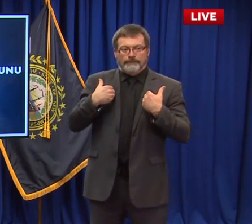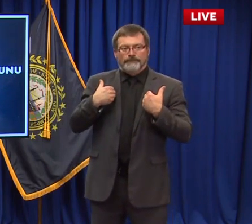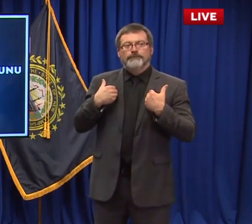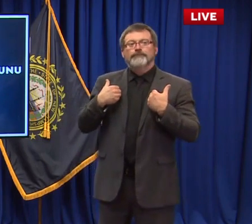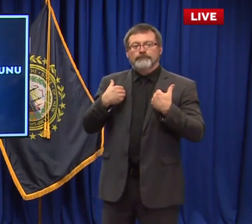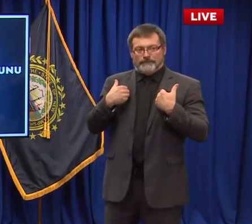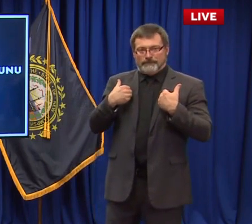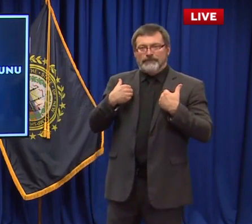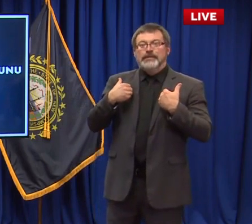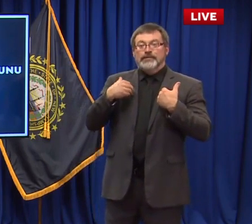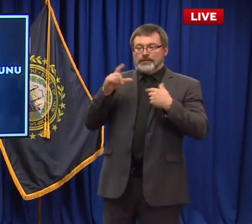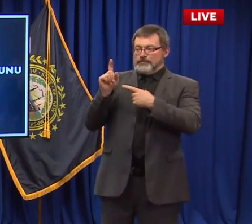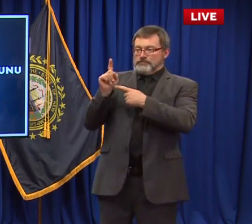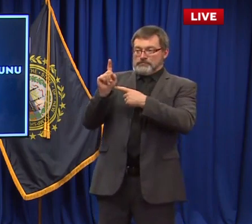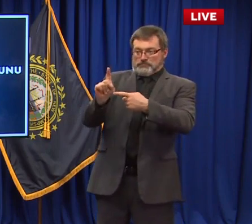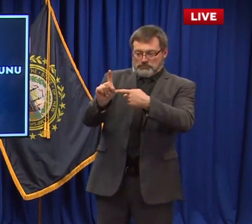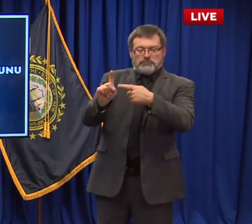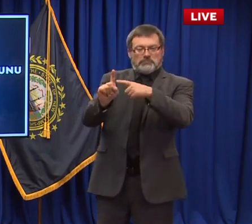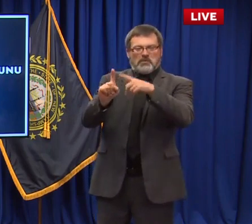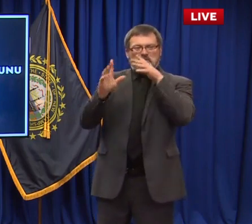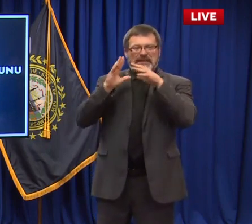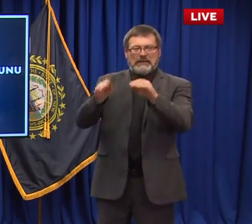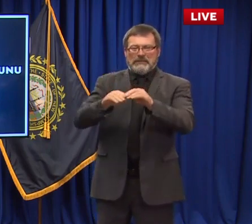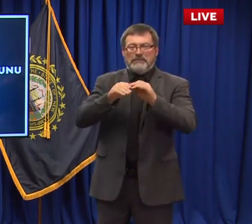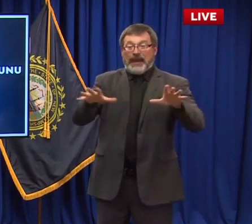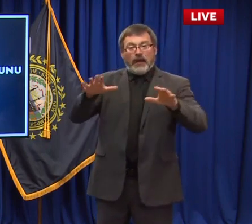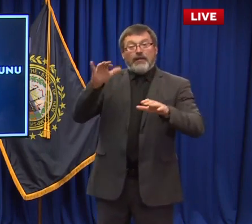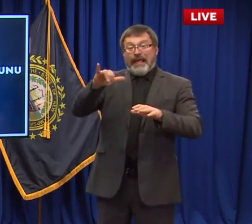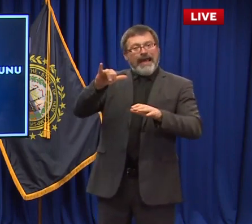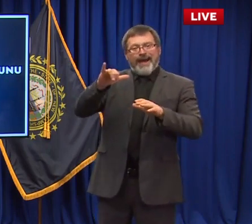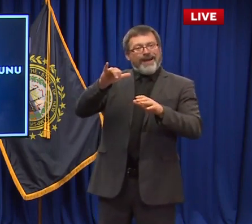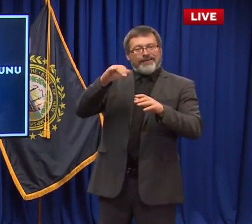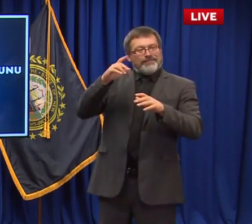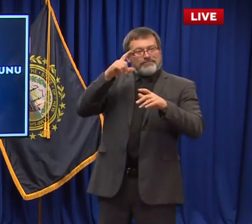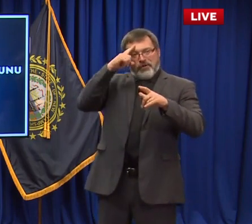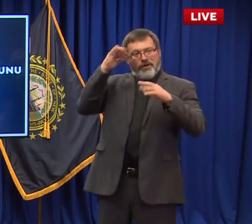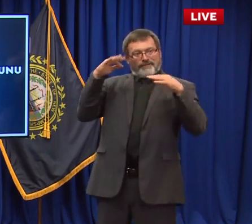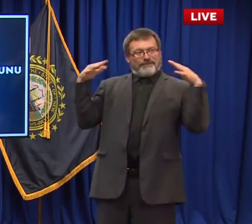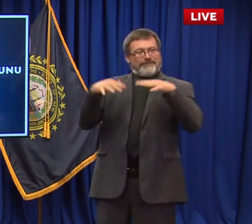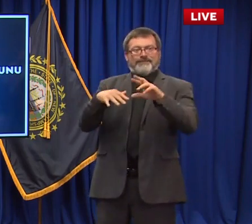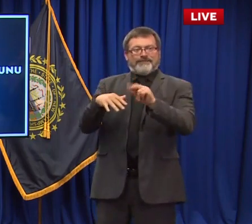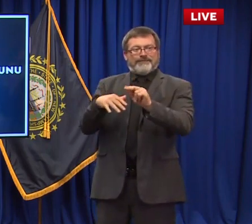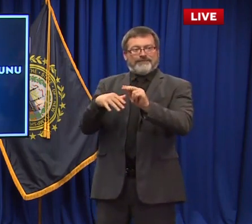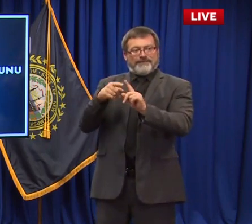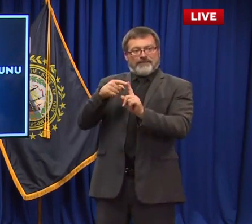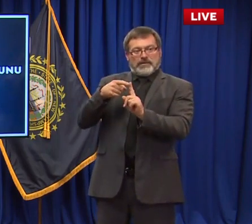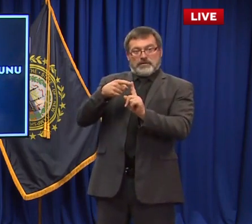IT DOES NOT TAKE A LARGE CROWD OF PEOPLE NECESSARILY TO CAUSE A SUPER SPREADER EVENT.